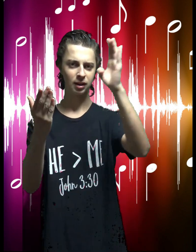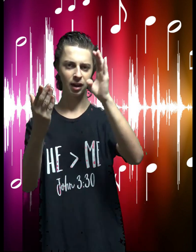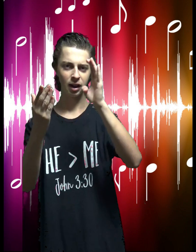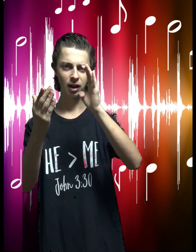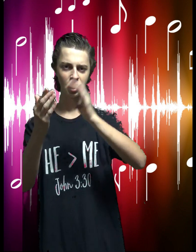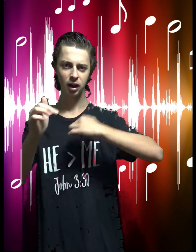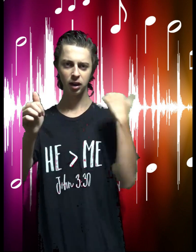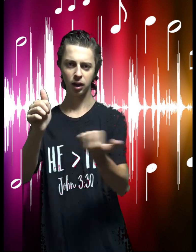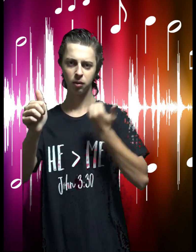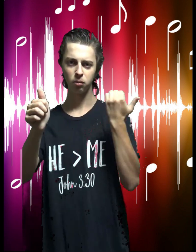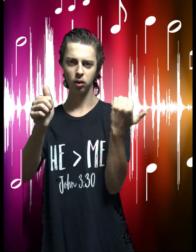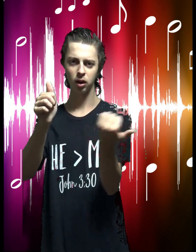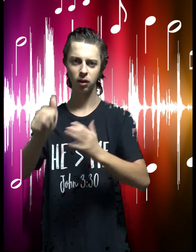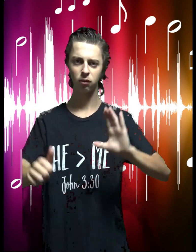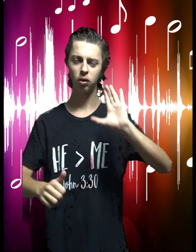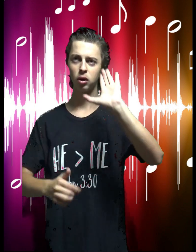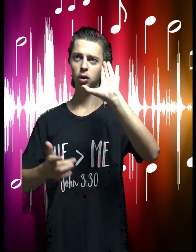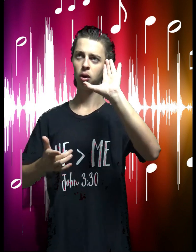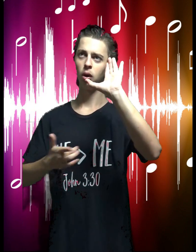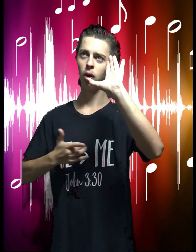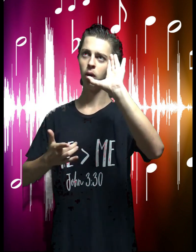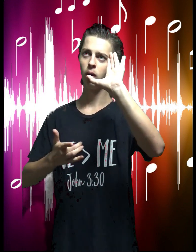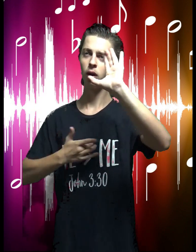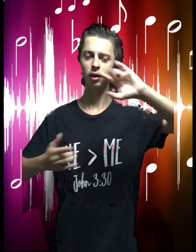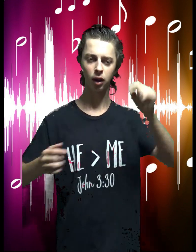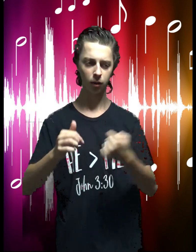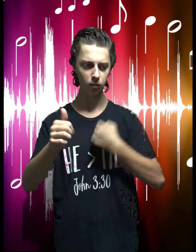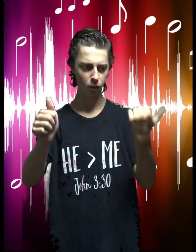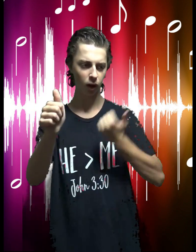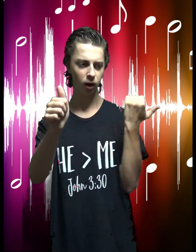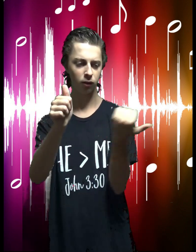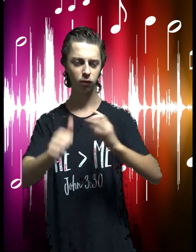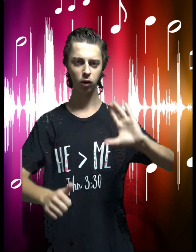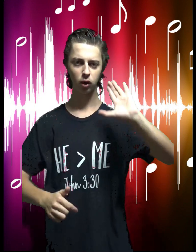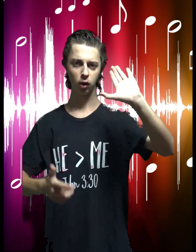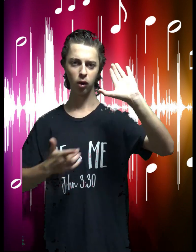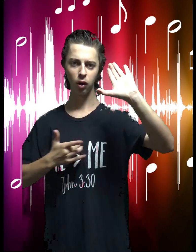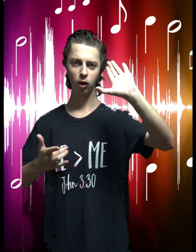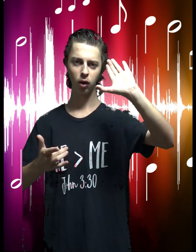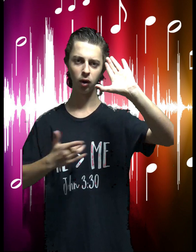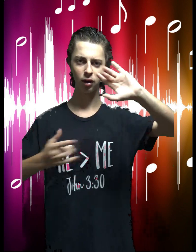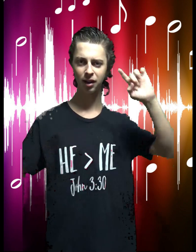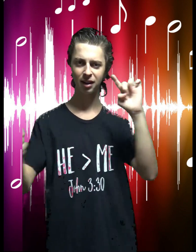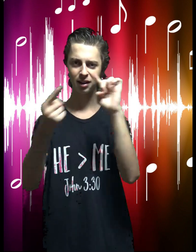God, I'm running for Your heart I'm running for Your heart